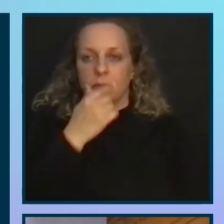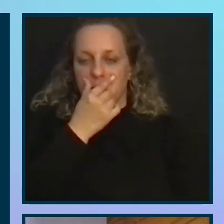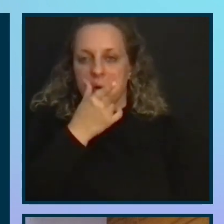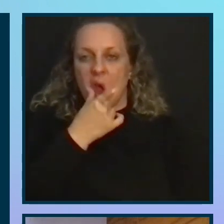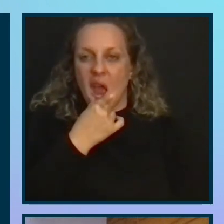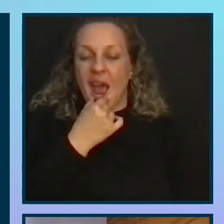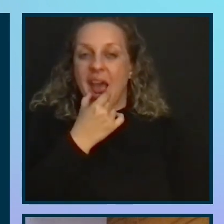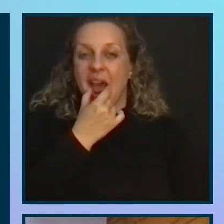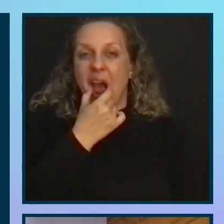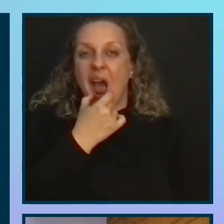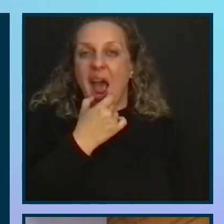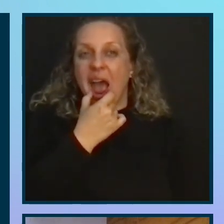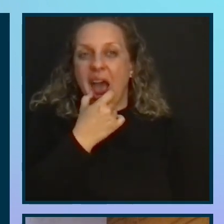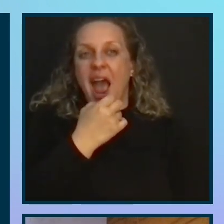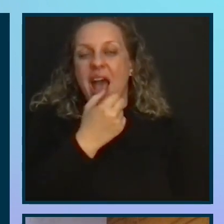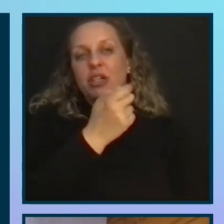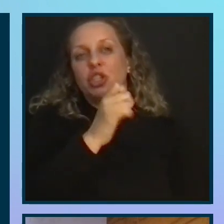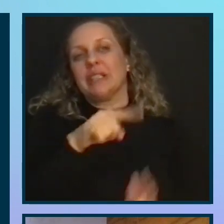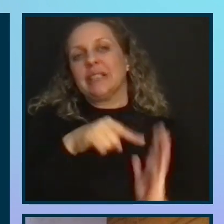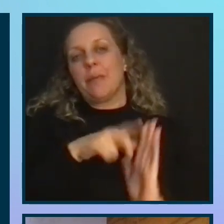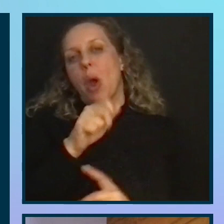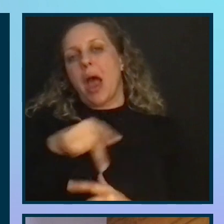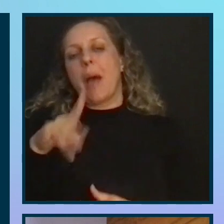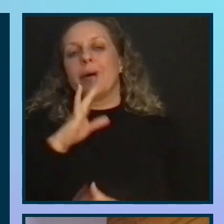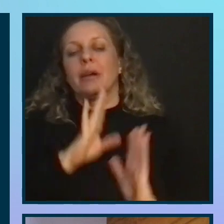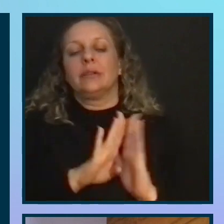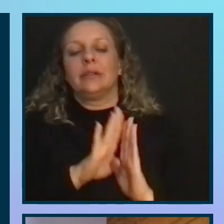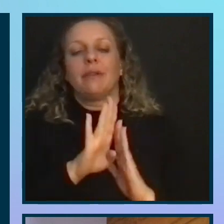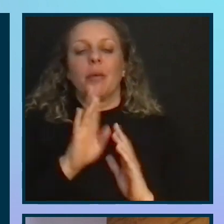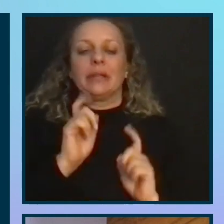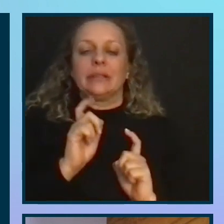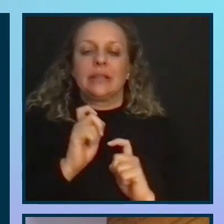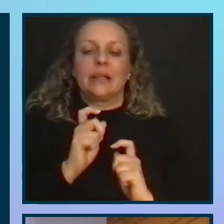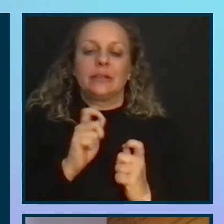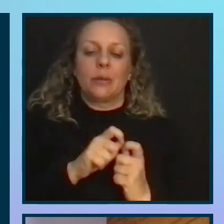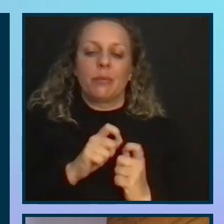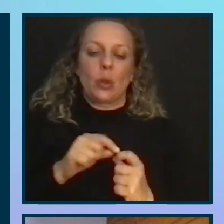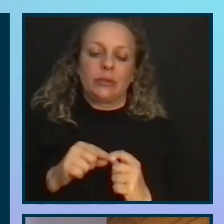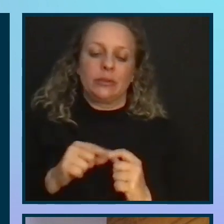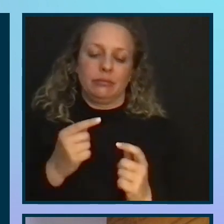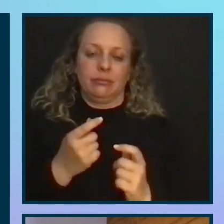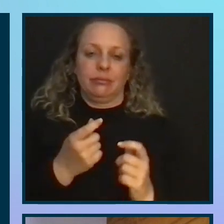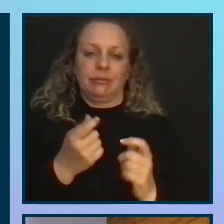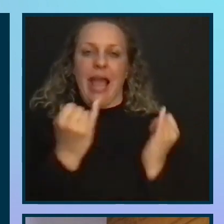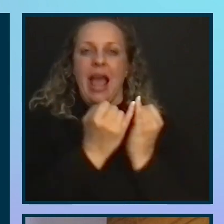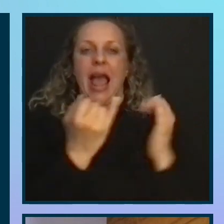Now this GEL demo app, it allows us to develop and test components in isolation of the test app.